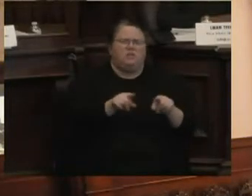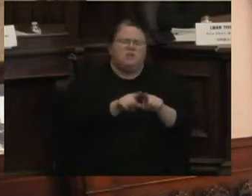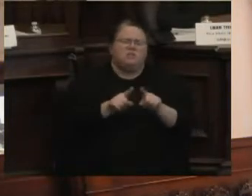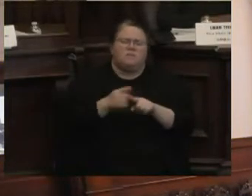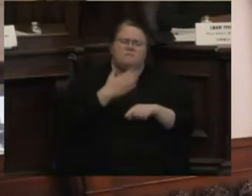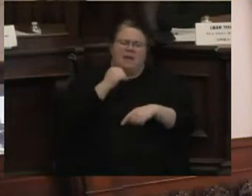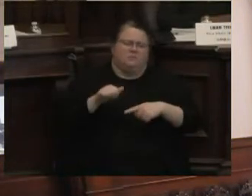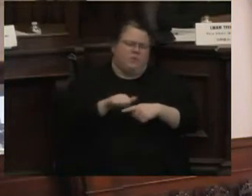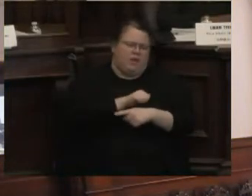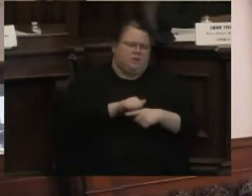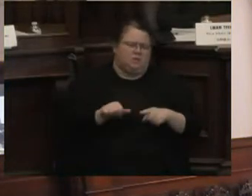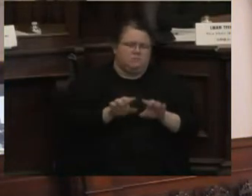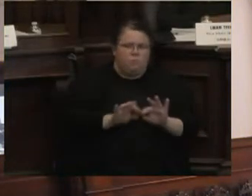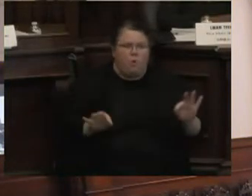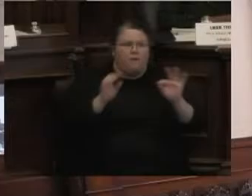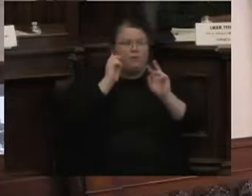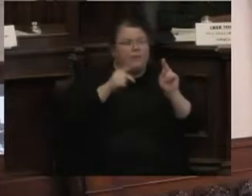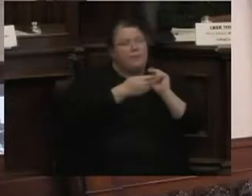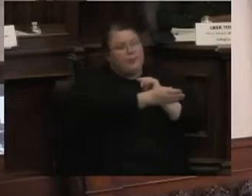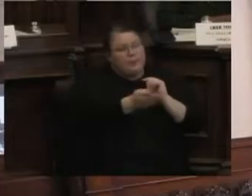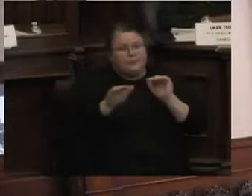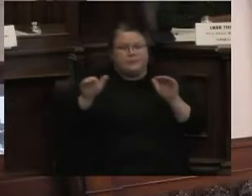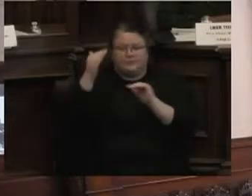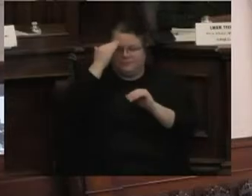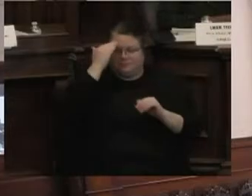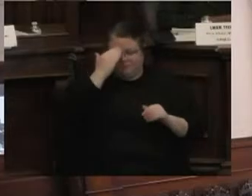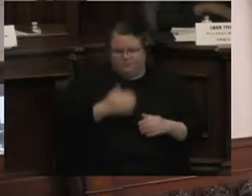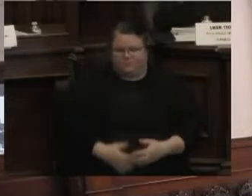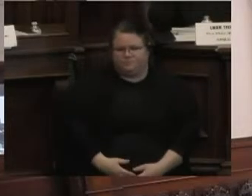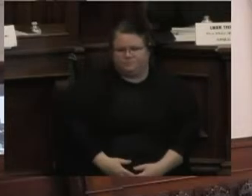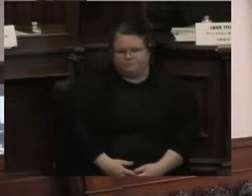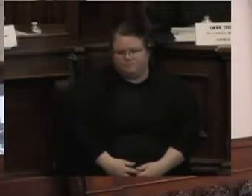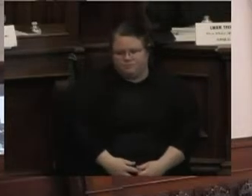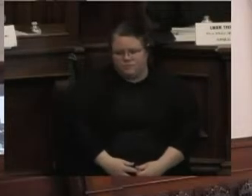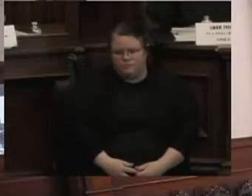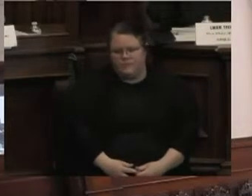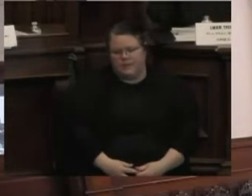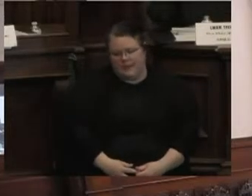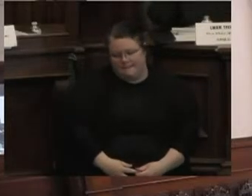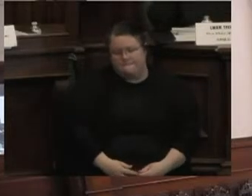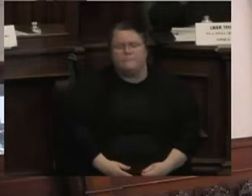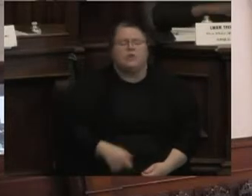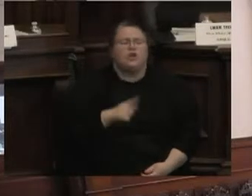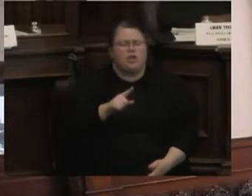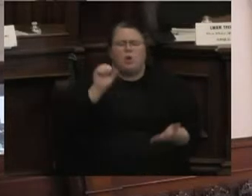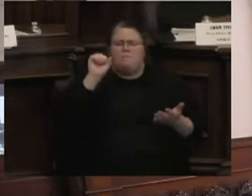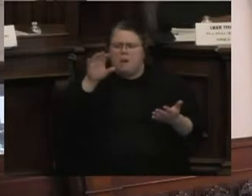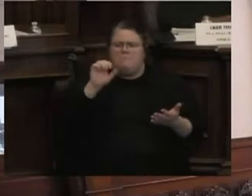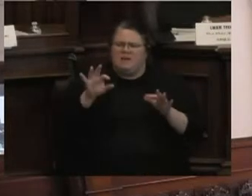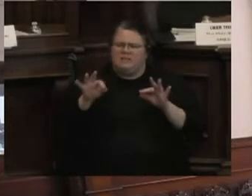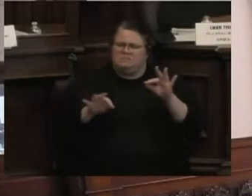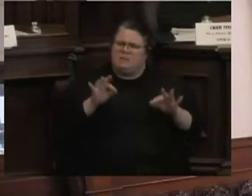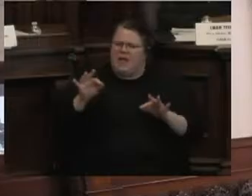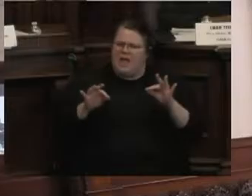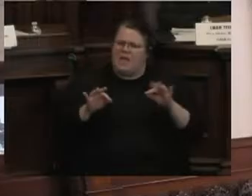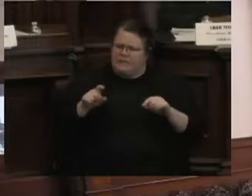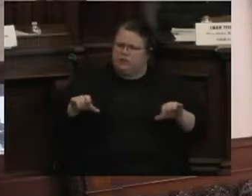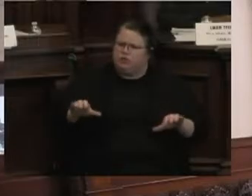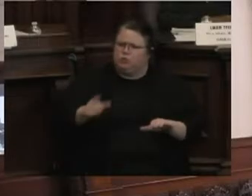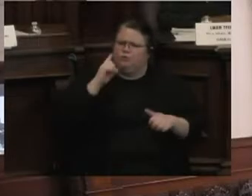I didn't hear you mention, but I'm I think it's sort of a best practice, and I think it would